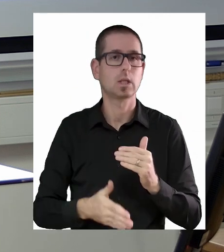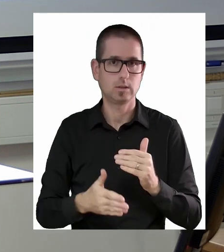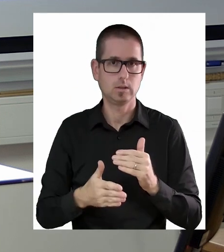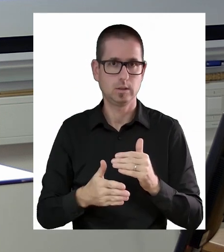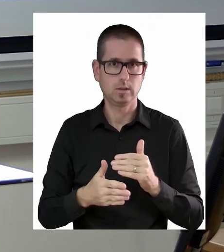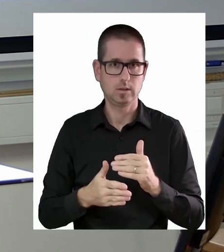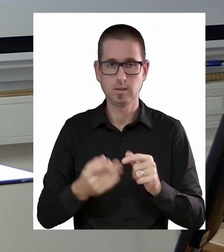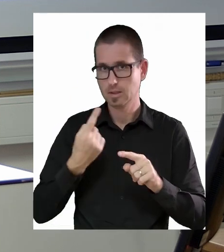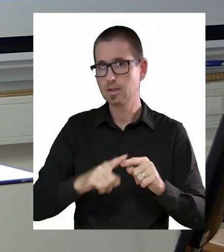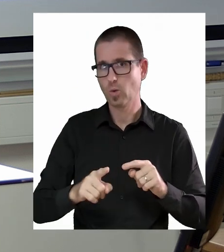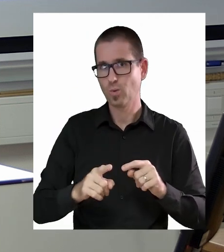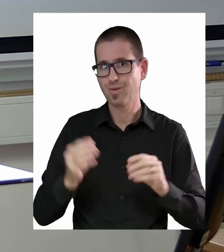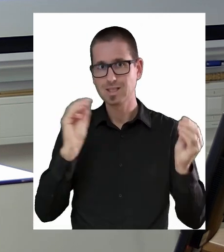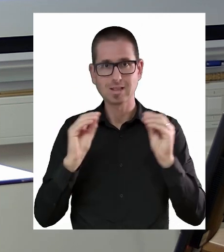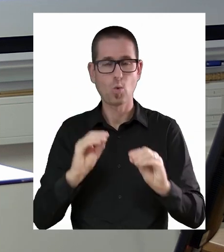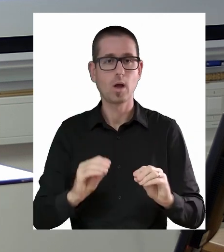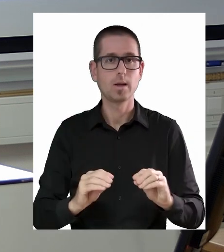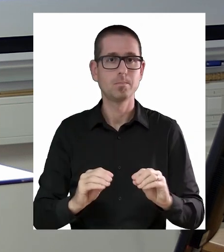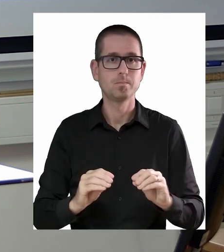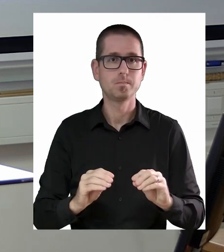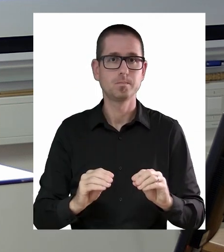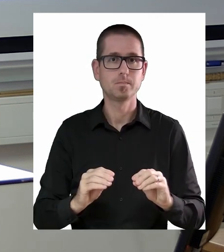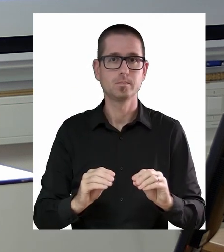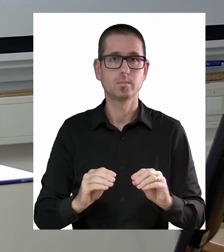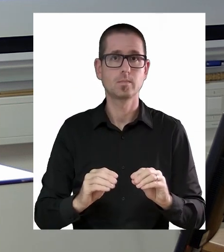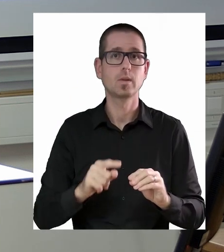piece in the puzzle of this pipeline